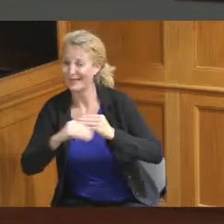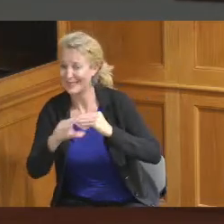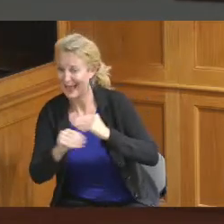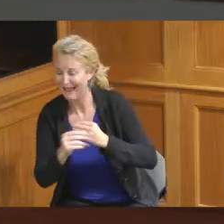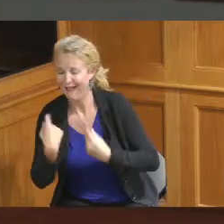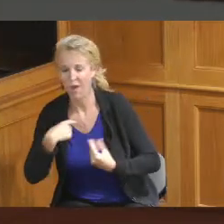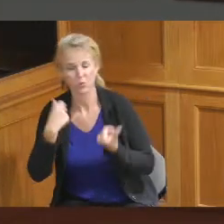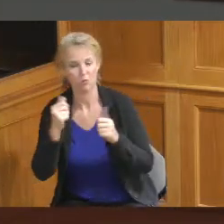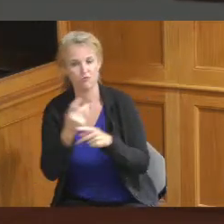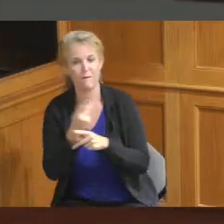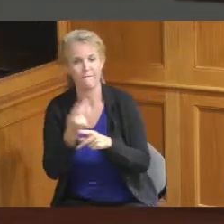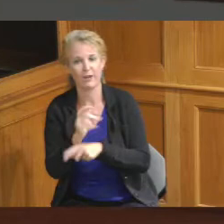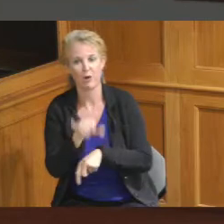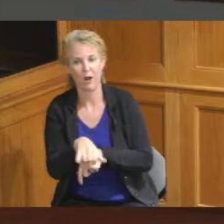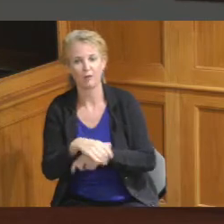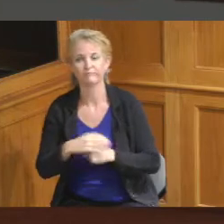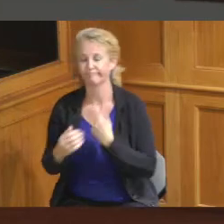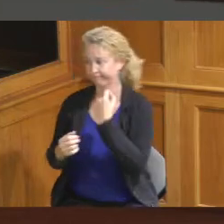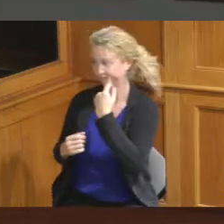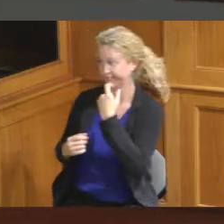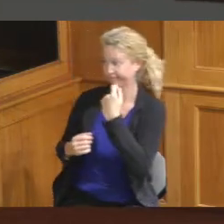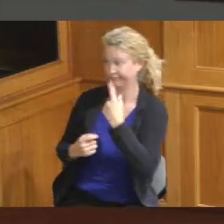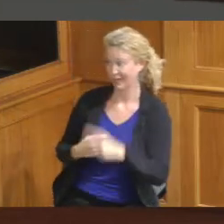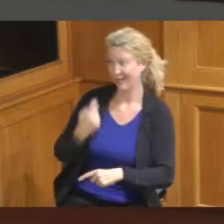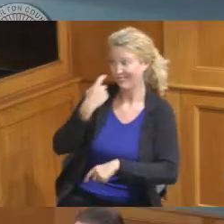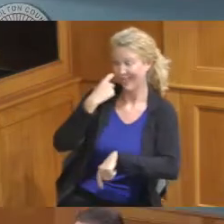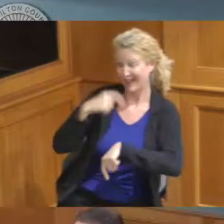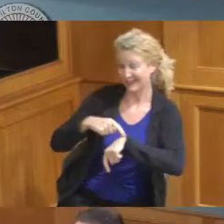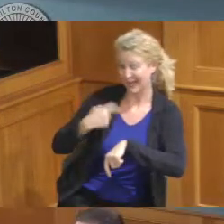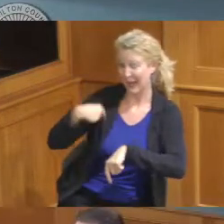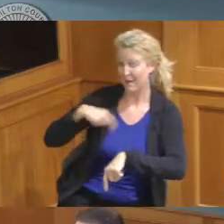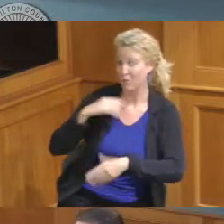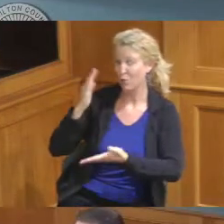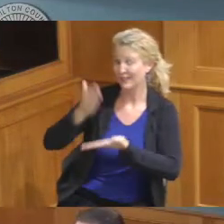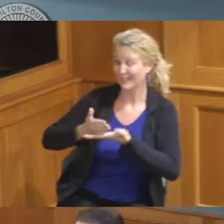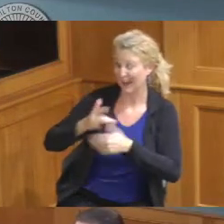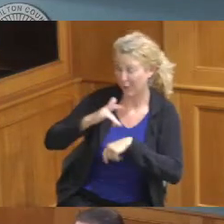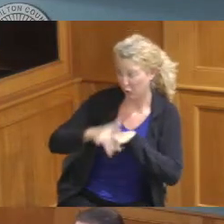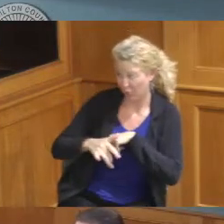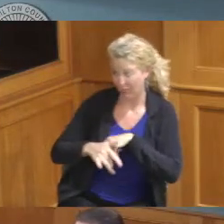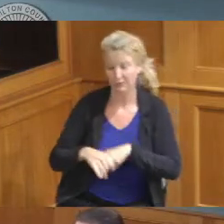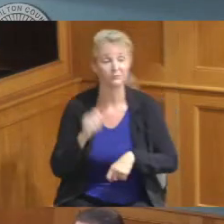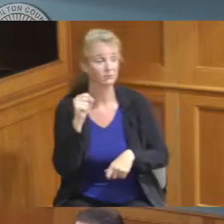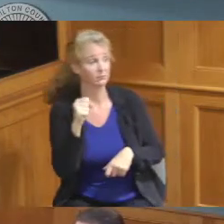up with right now okay because last time we we stopped early we did we had money left paused we